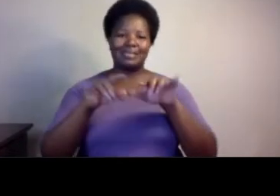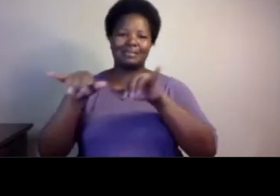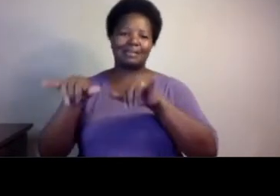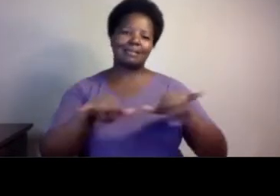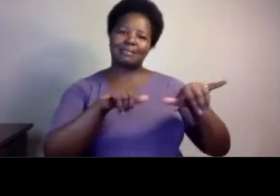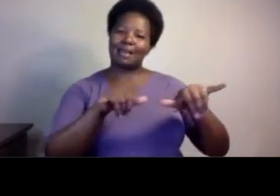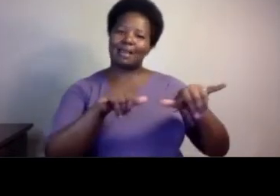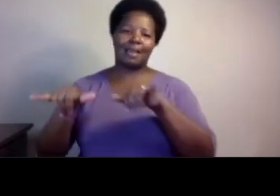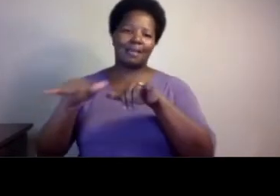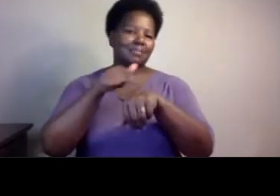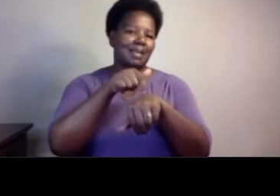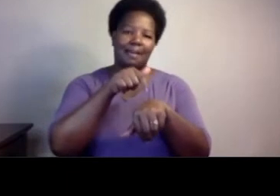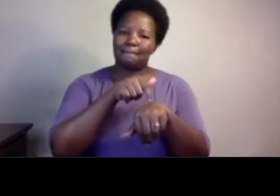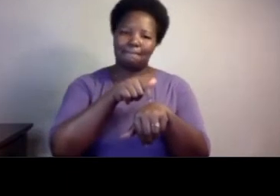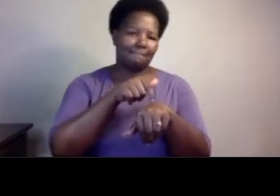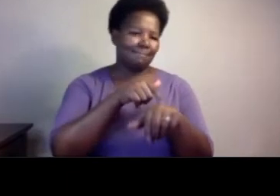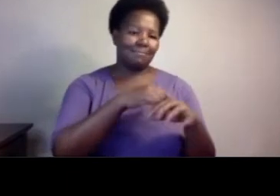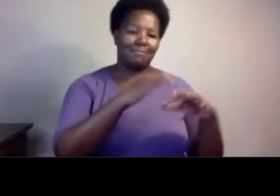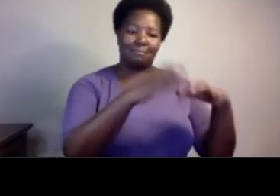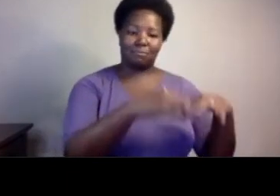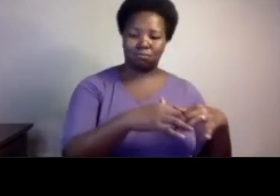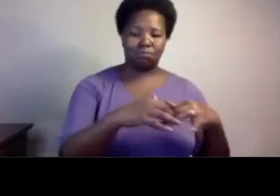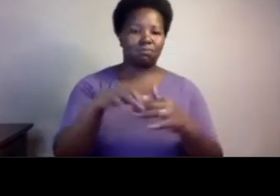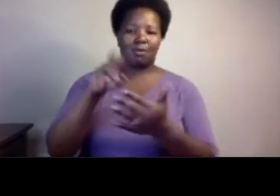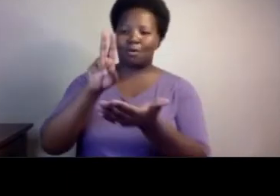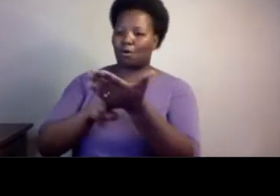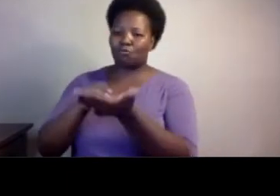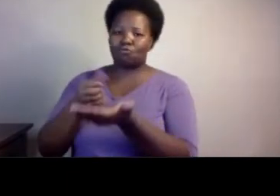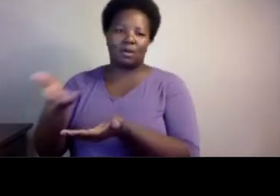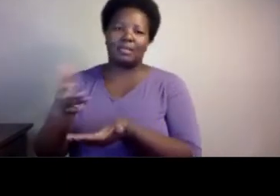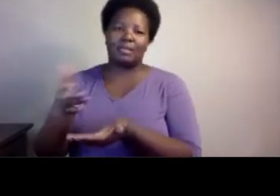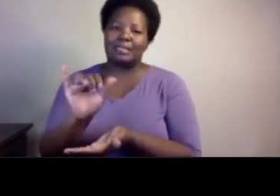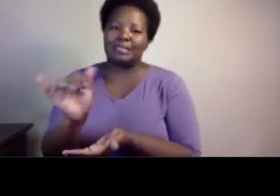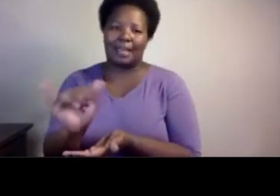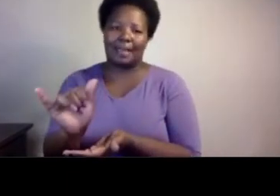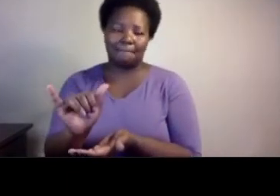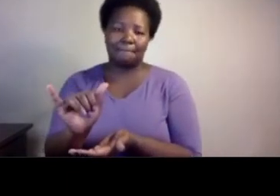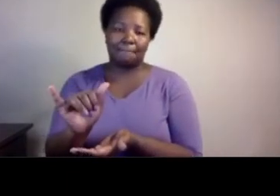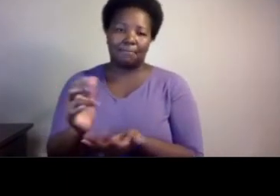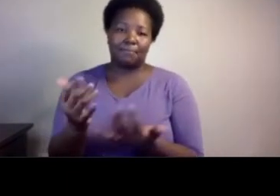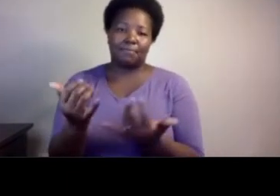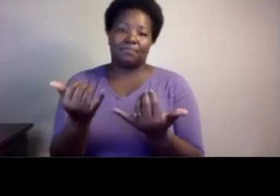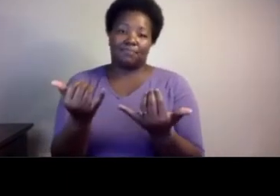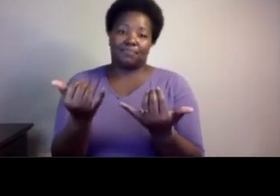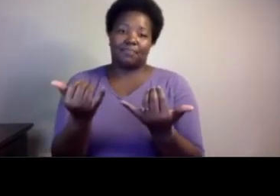item the contractor when is on board is going to do it to demolish that building and there is a